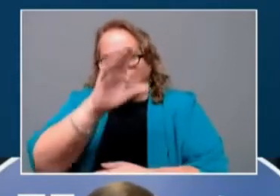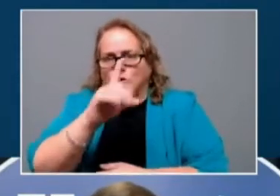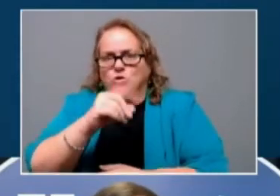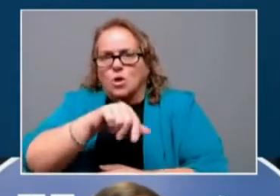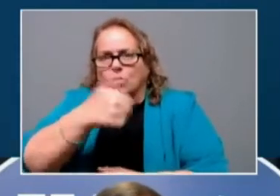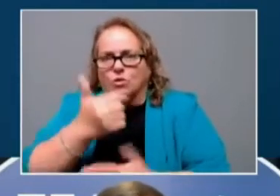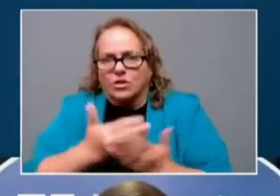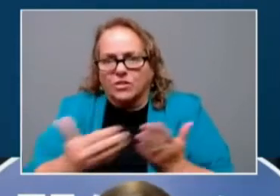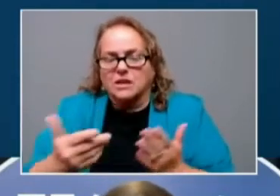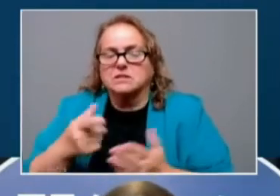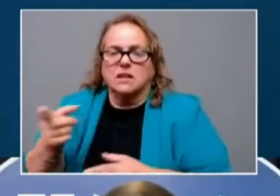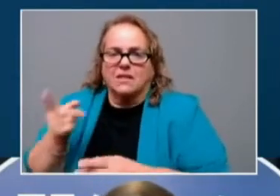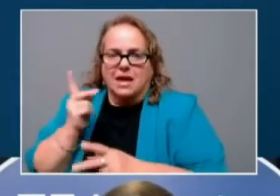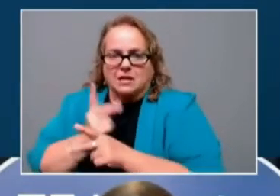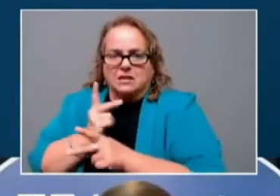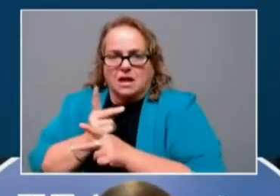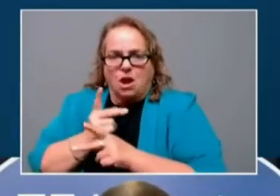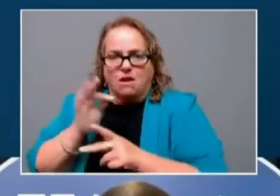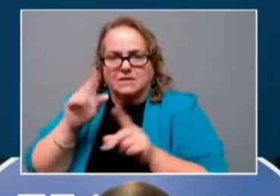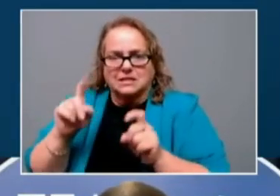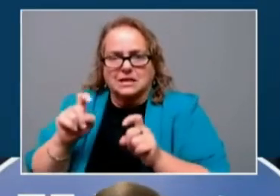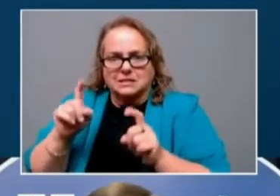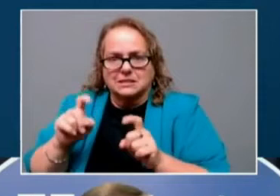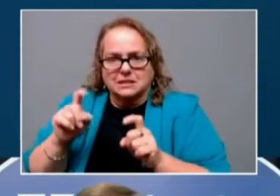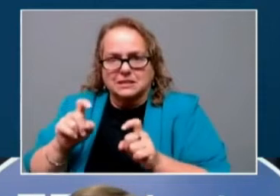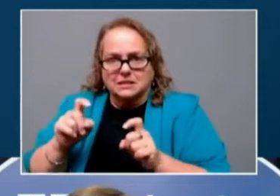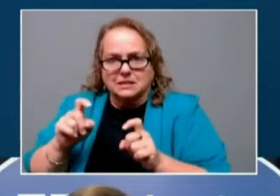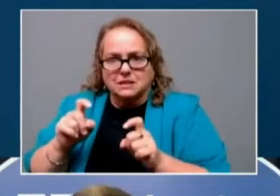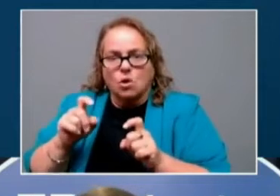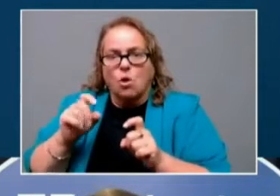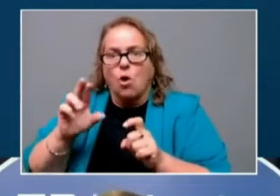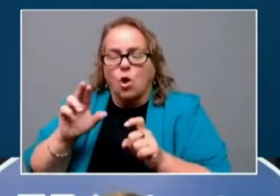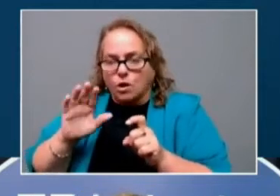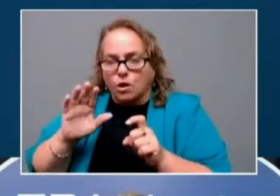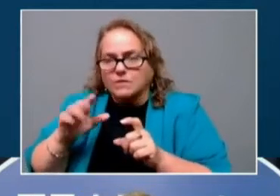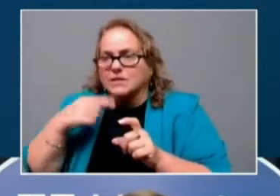that they can push people to to go get those tests. We've then launched an